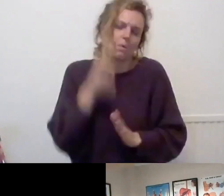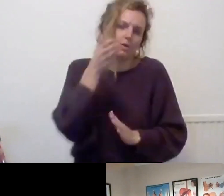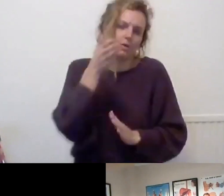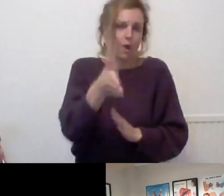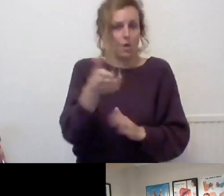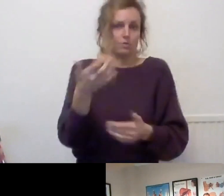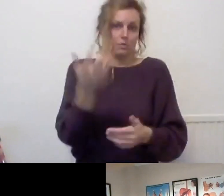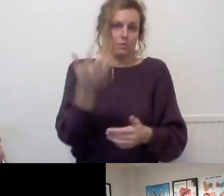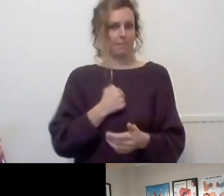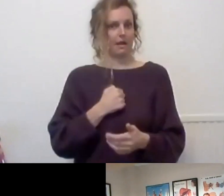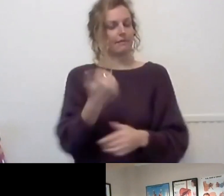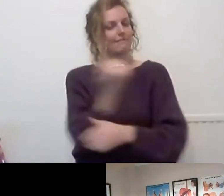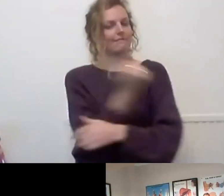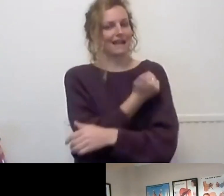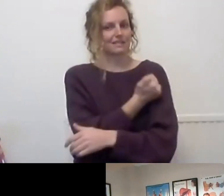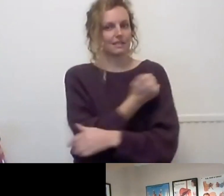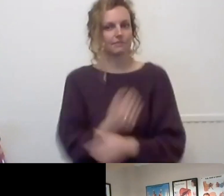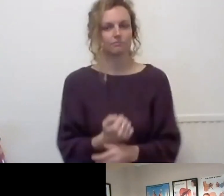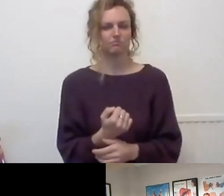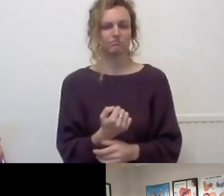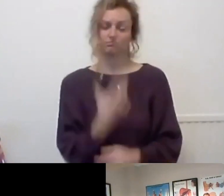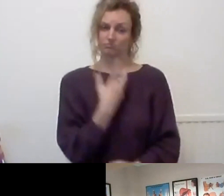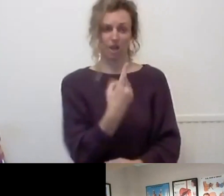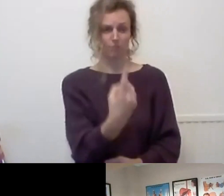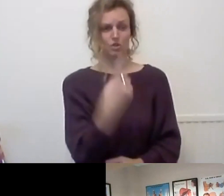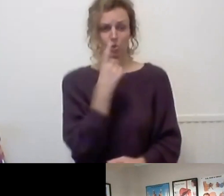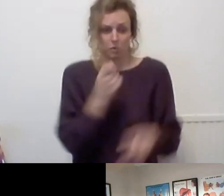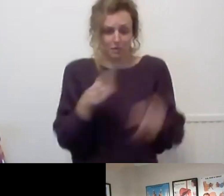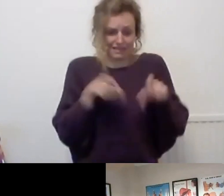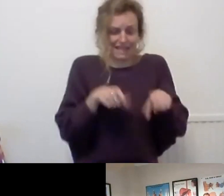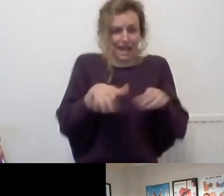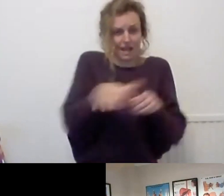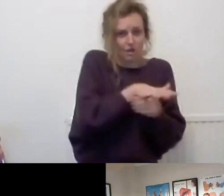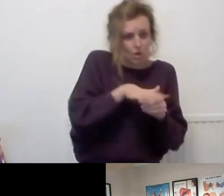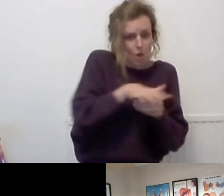wait for your GP practice, that should be one or two weeks behind that letter in contacting you,